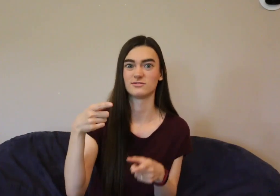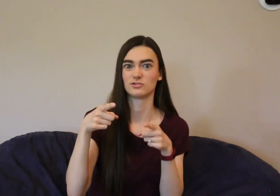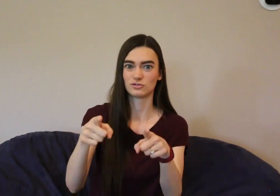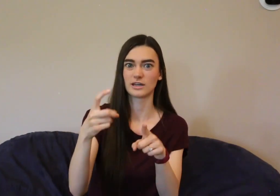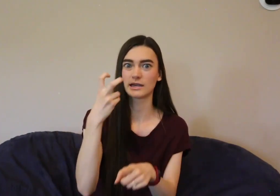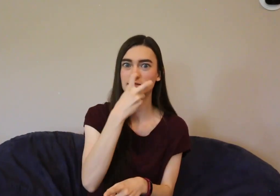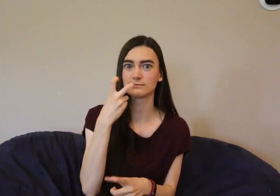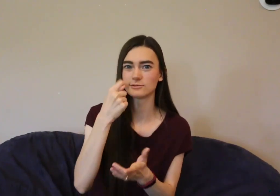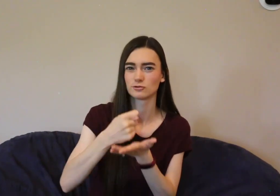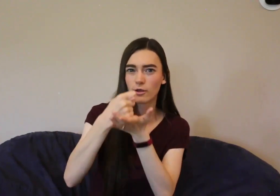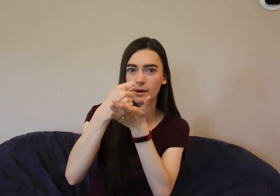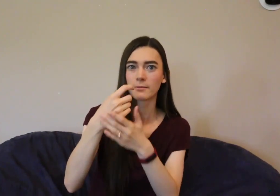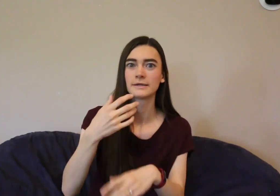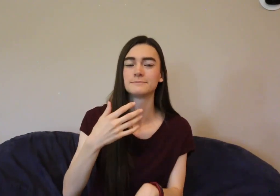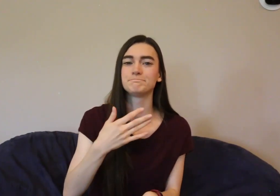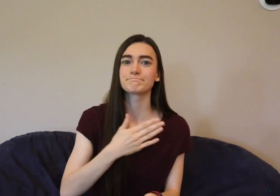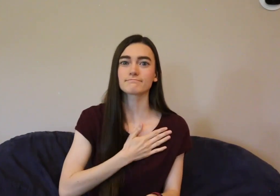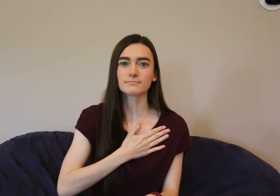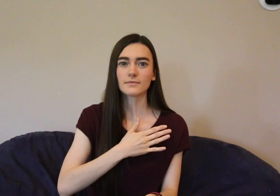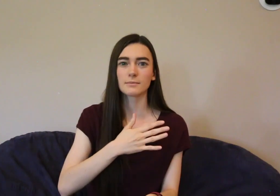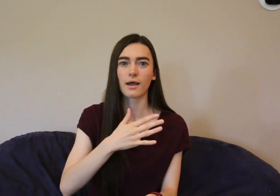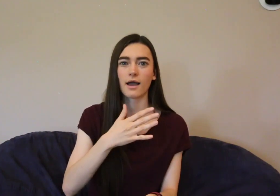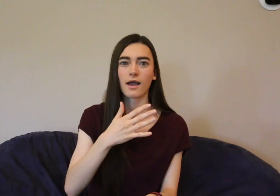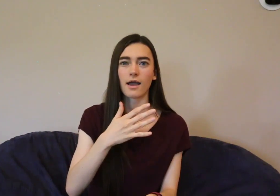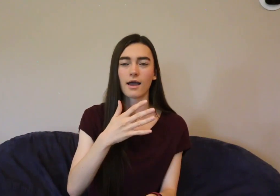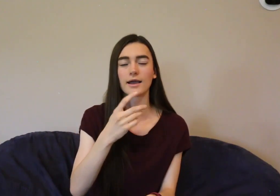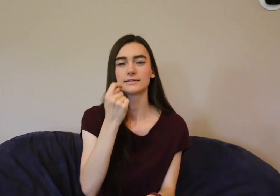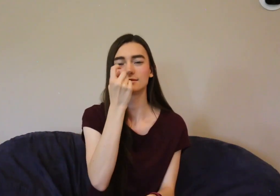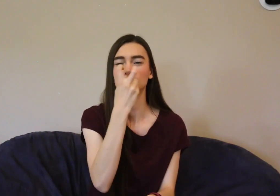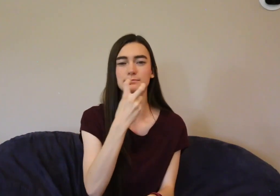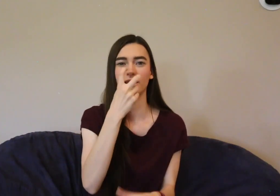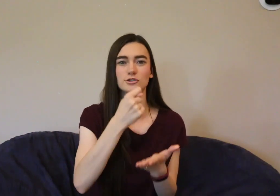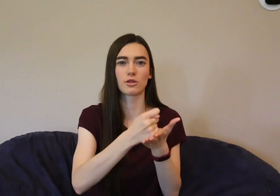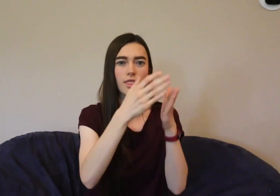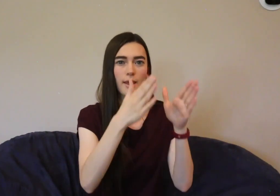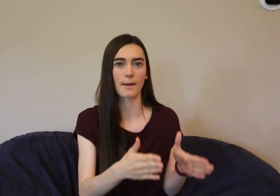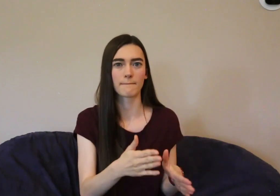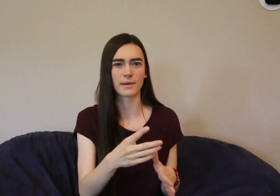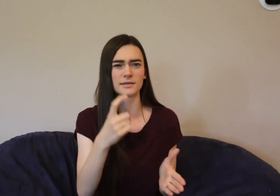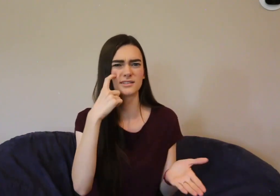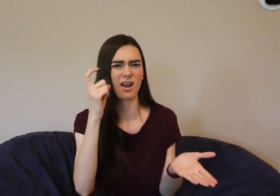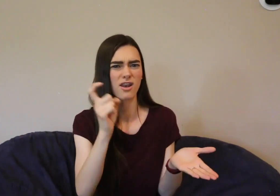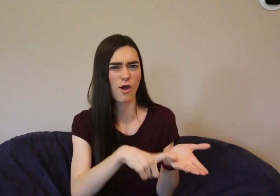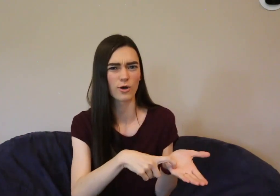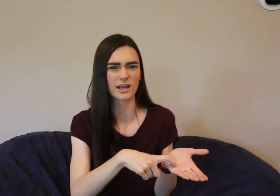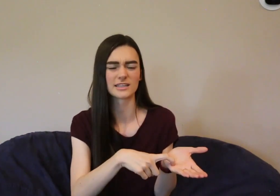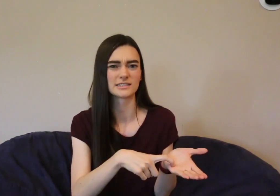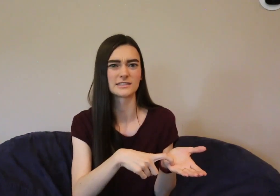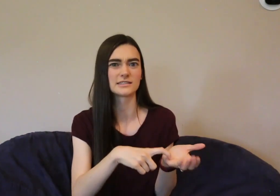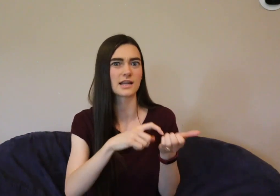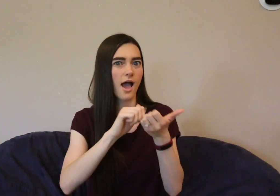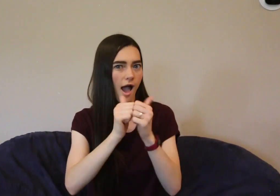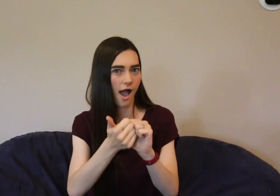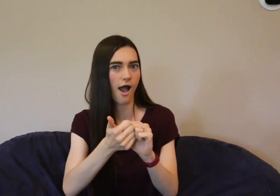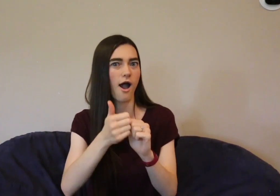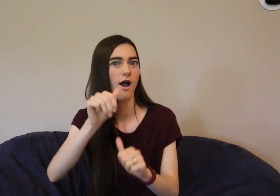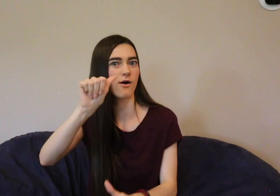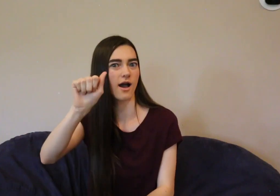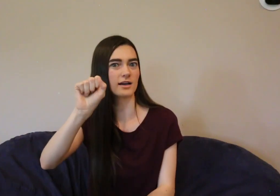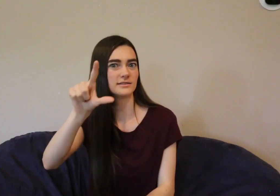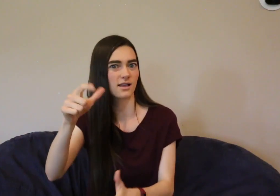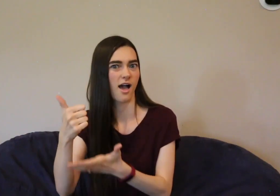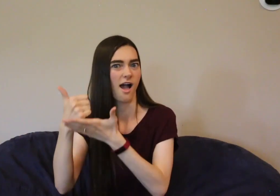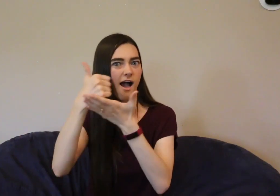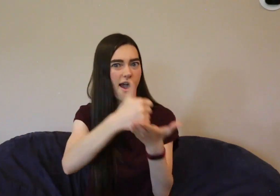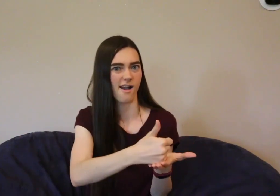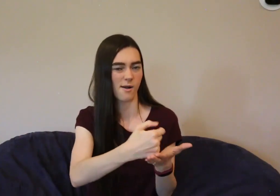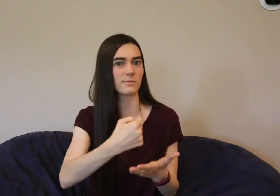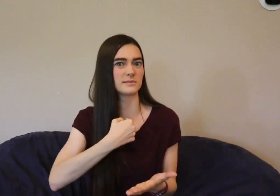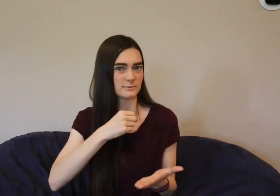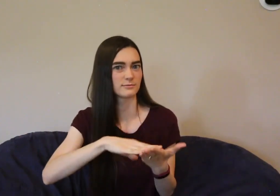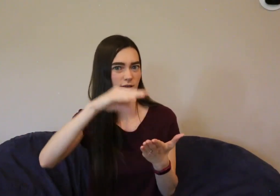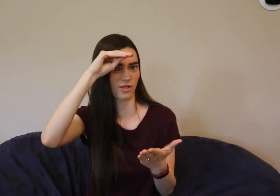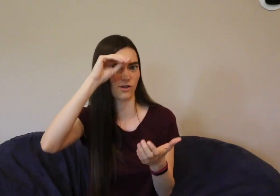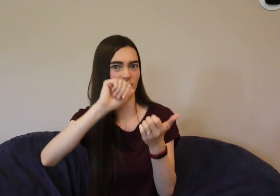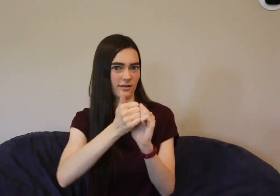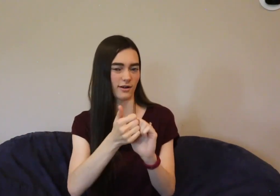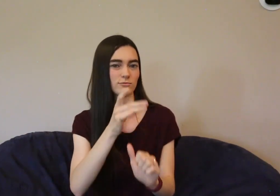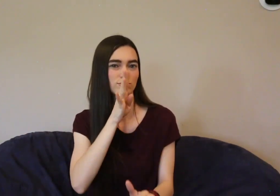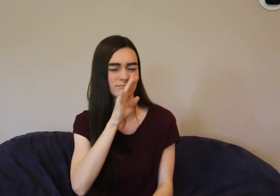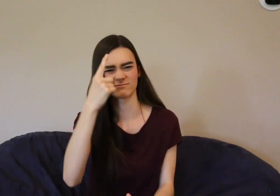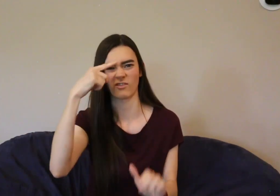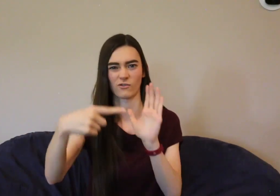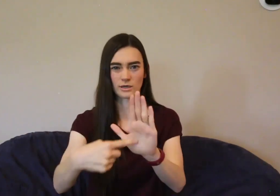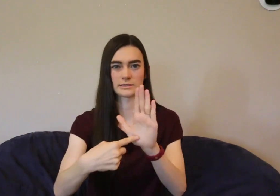Later, during speech therapy, the speech therapist noticed how ASL helped me learn how to speak.